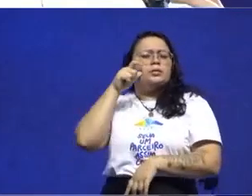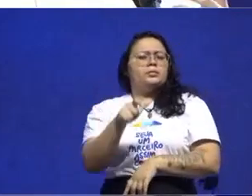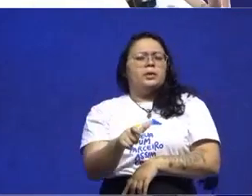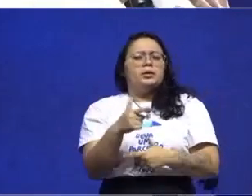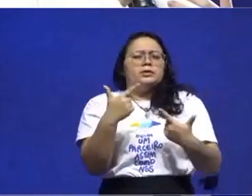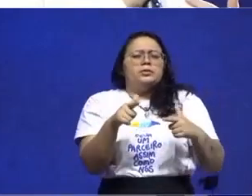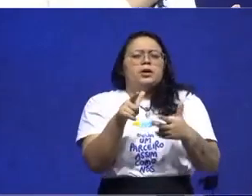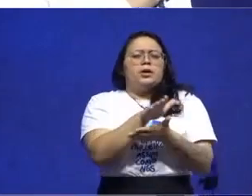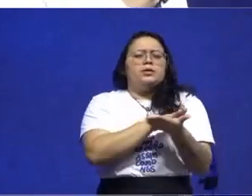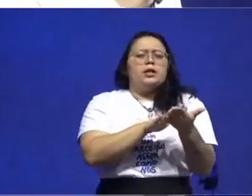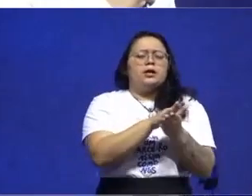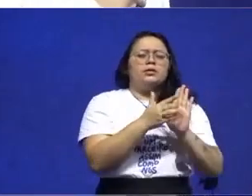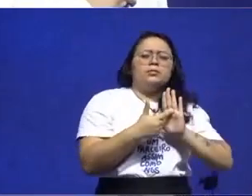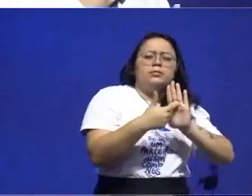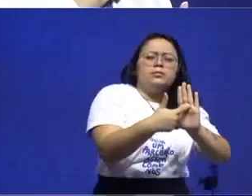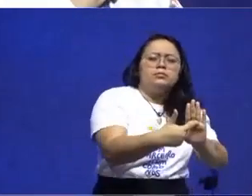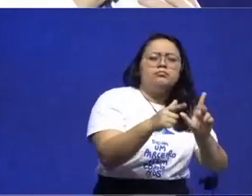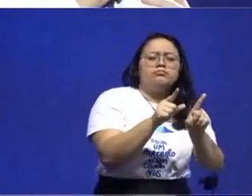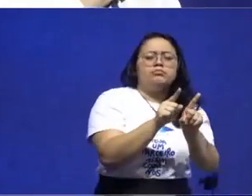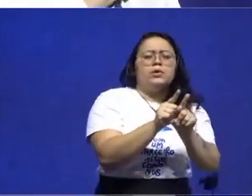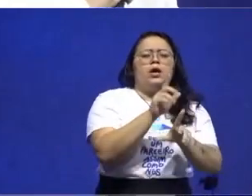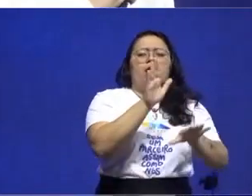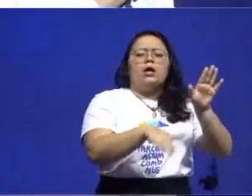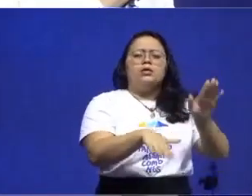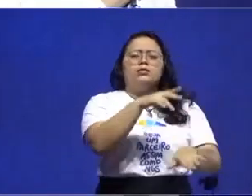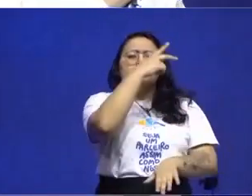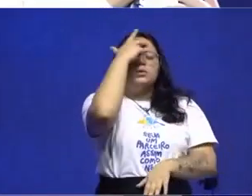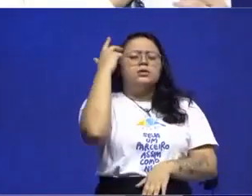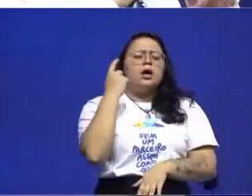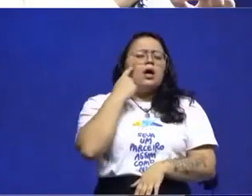listen to the complaint a lot that ah he doesn't point Because everything he wants